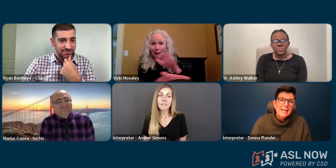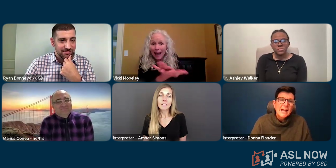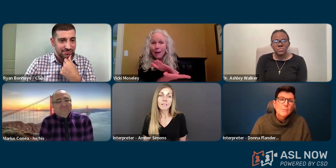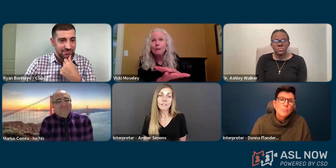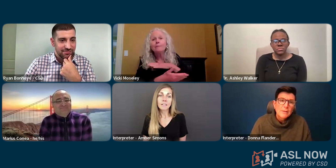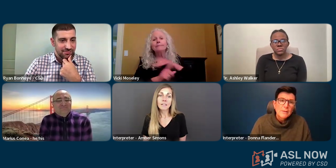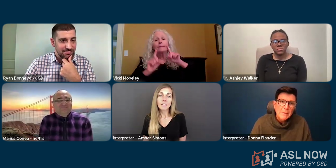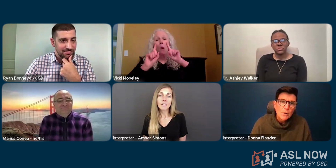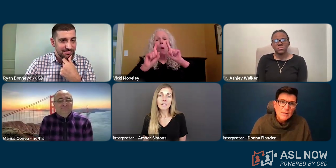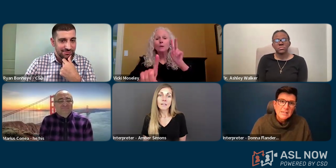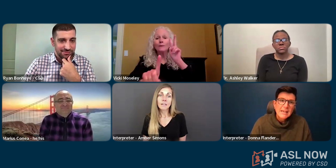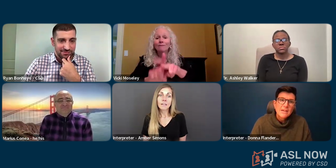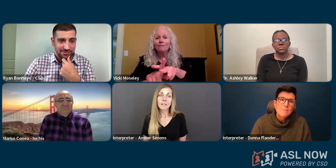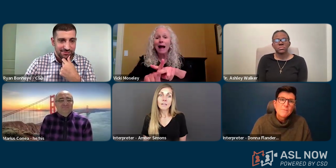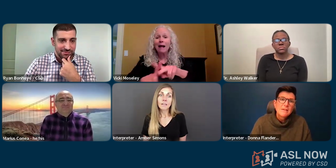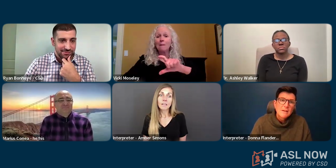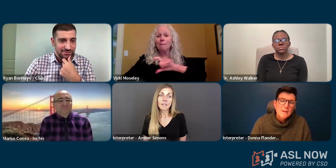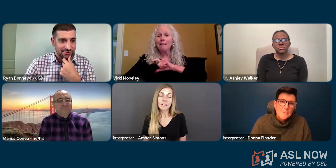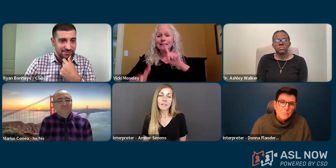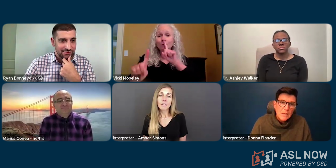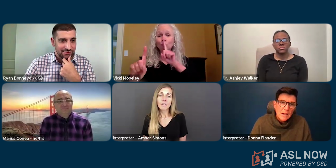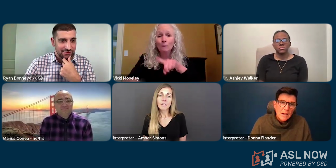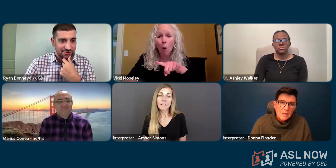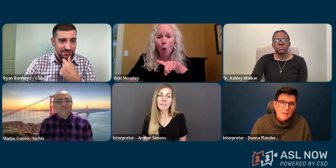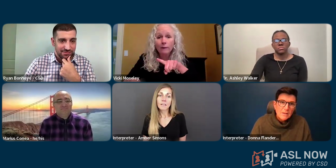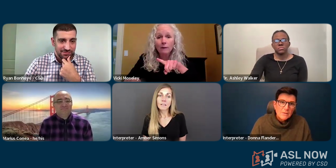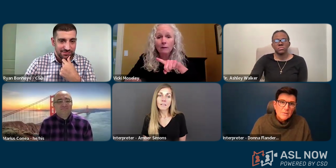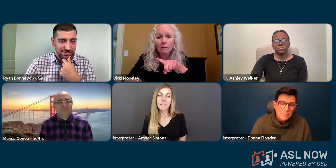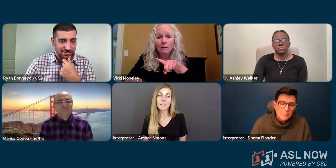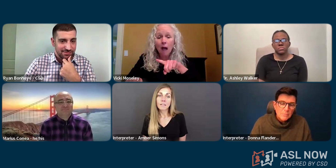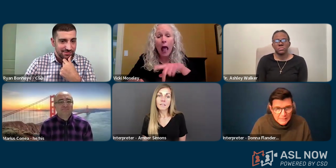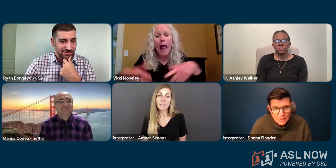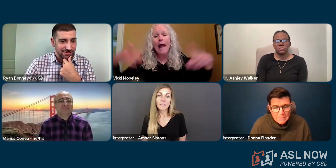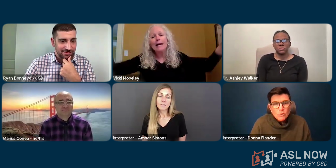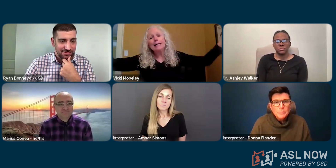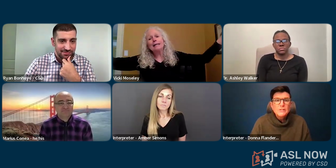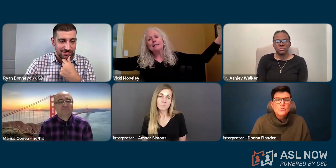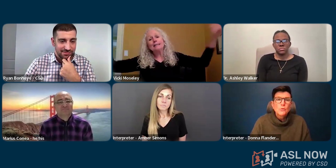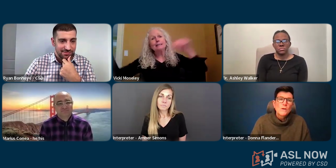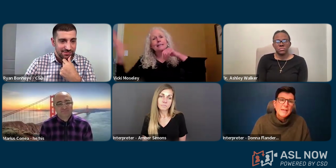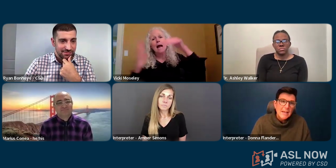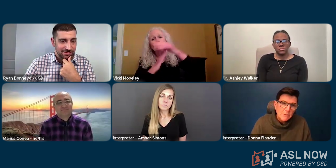So anyhow, the the bank president gave me the police. They made a police report.